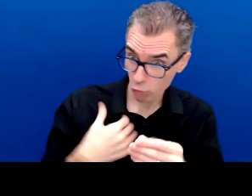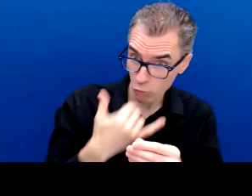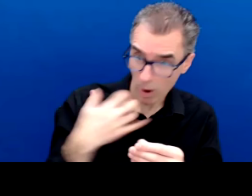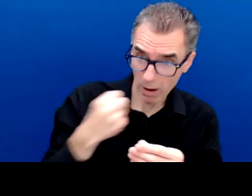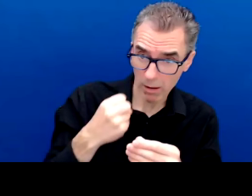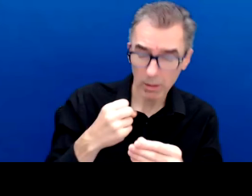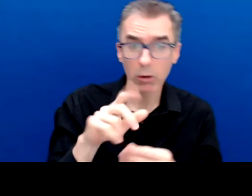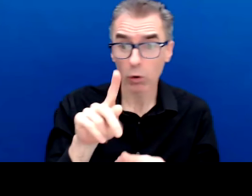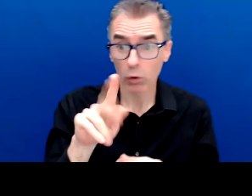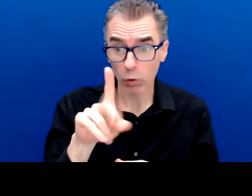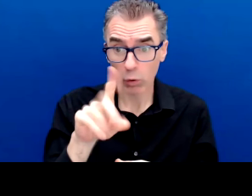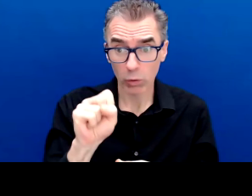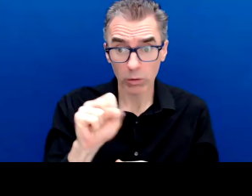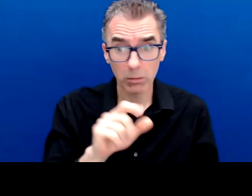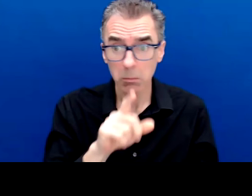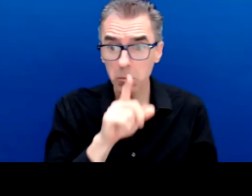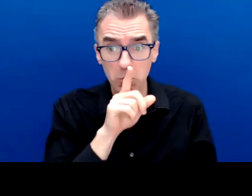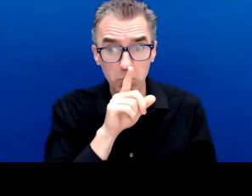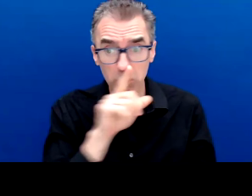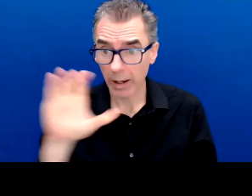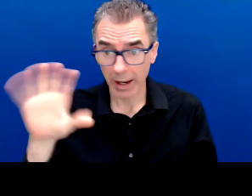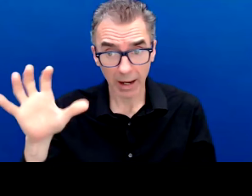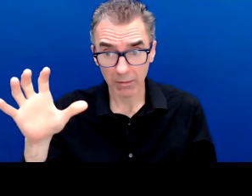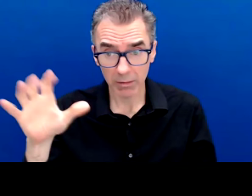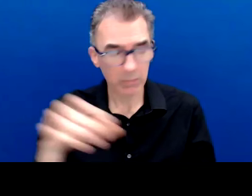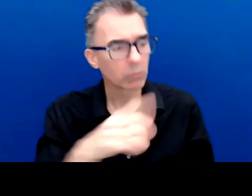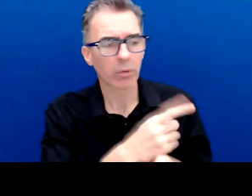They don't land in Canvas. Is that correct? Yeah. It does not land in Canvas,